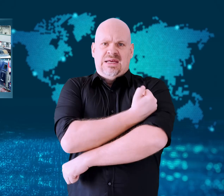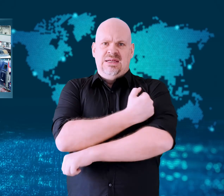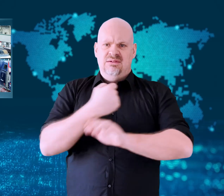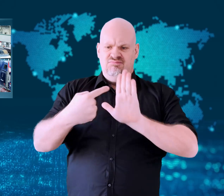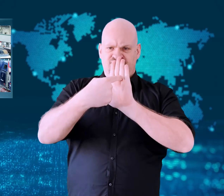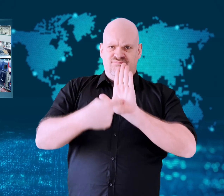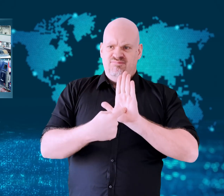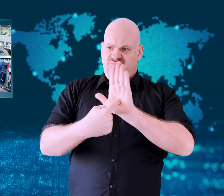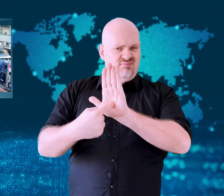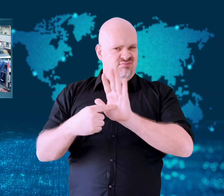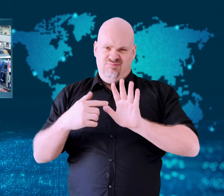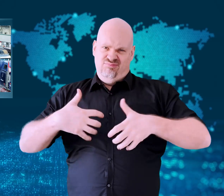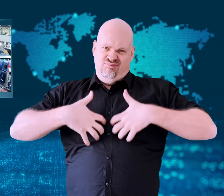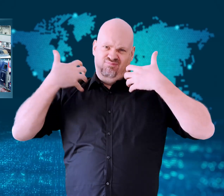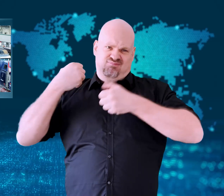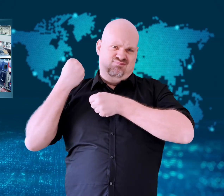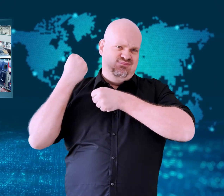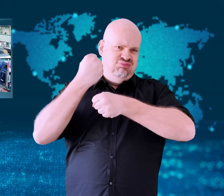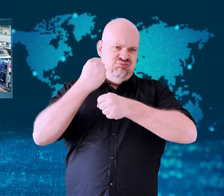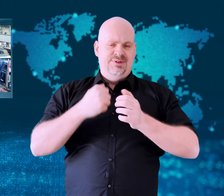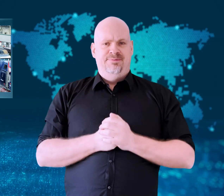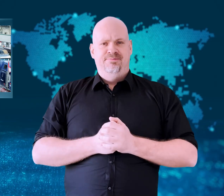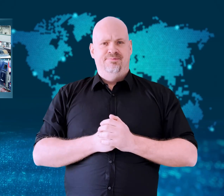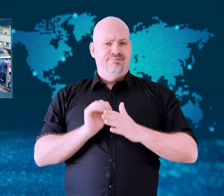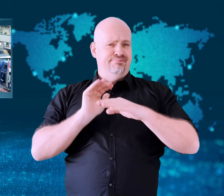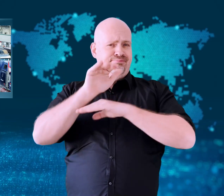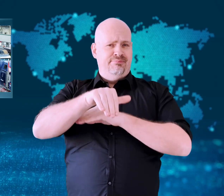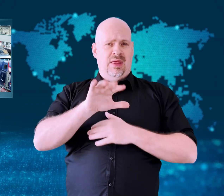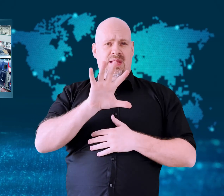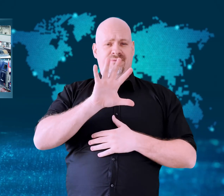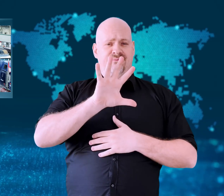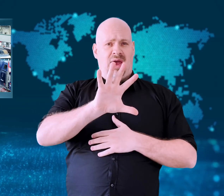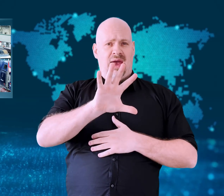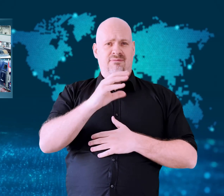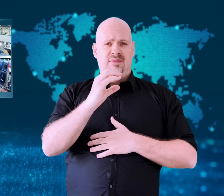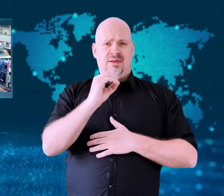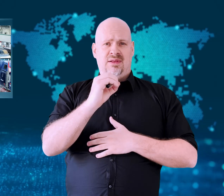COVID-19 vaccine mandate rules.